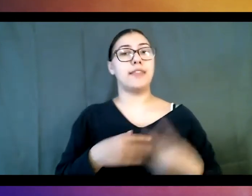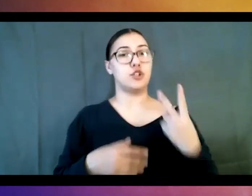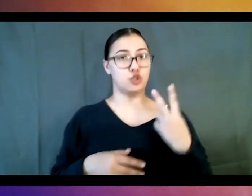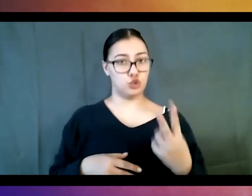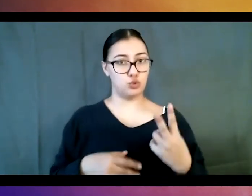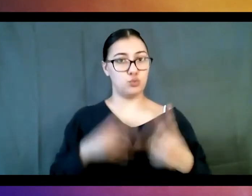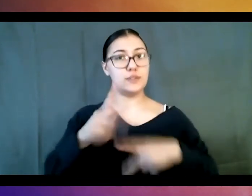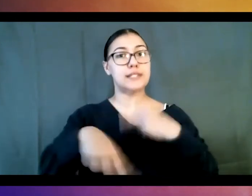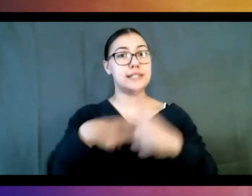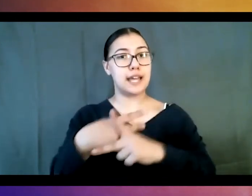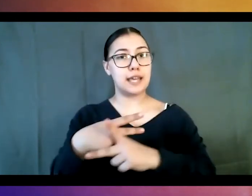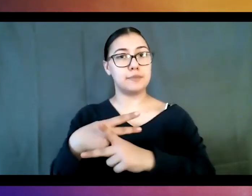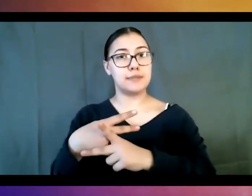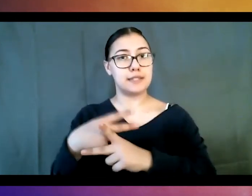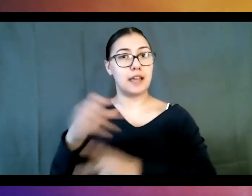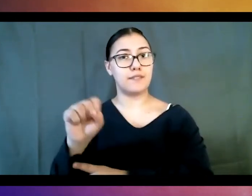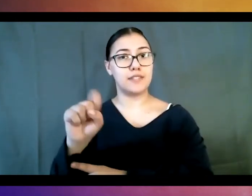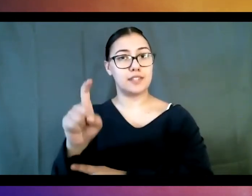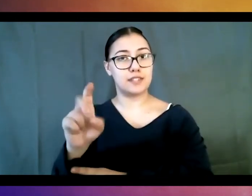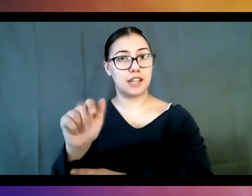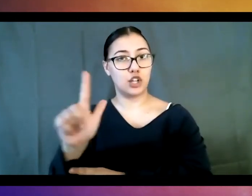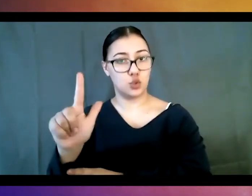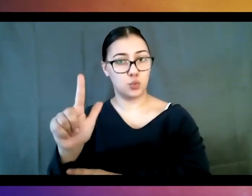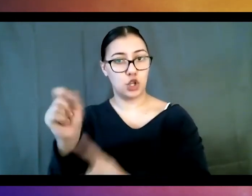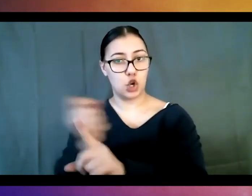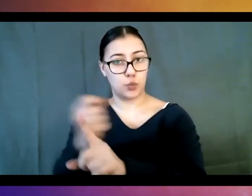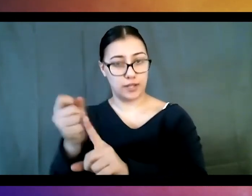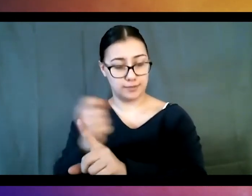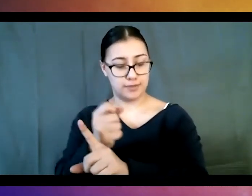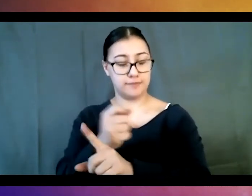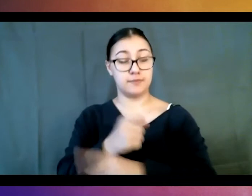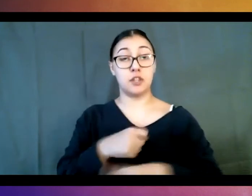The first of which is hostile environment, example of which